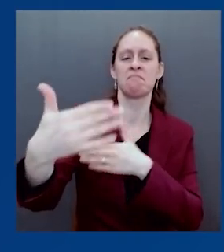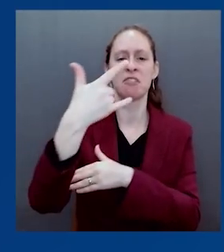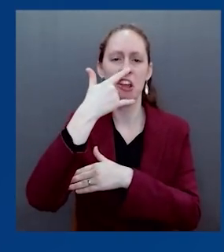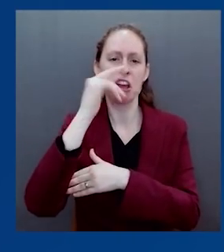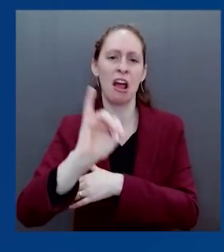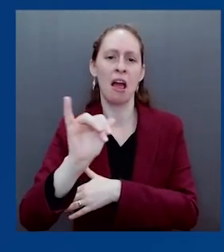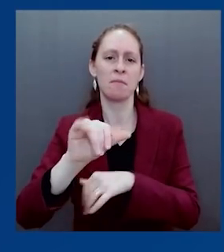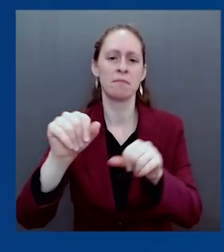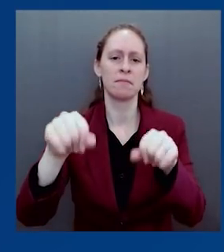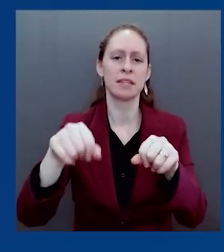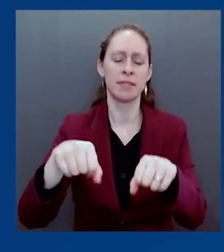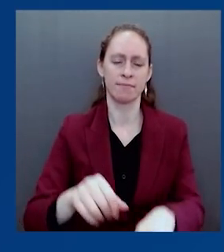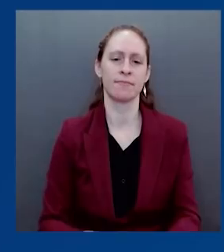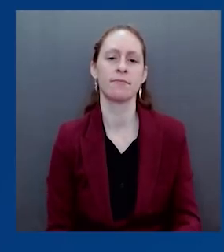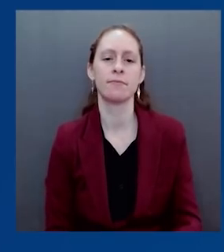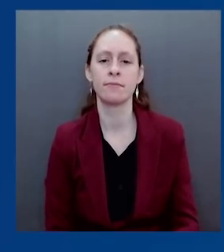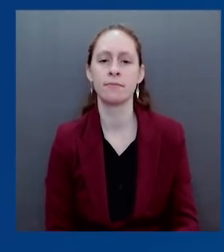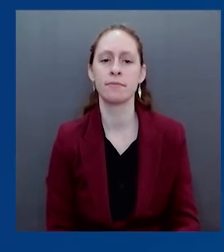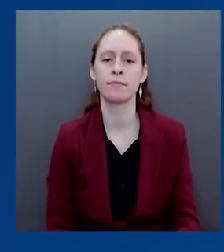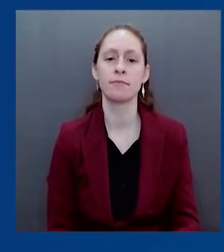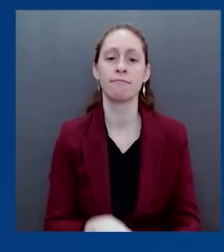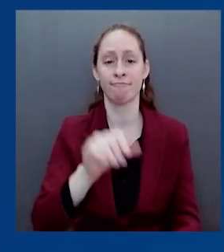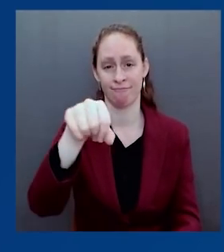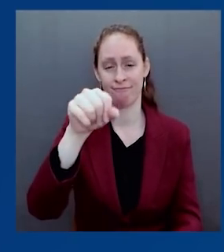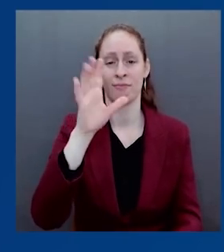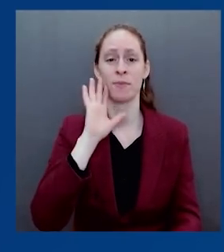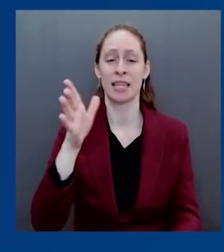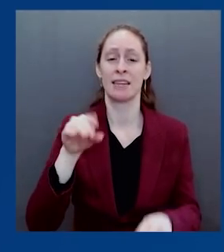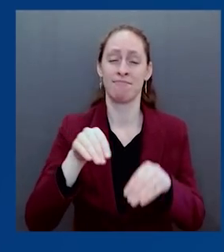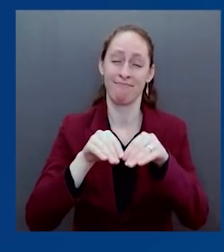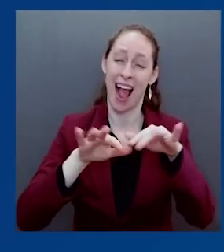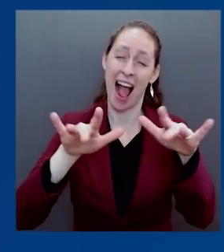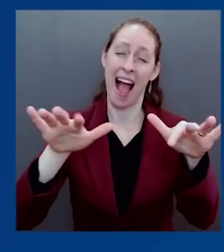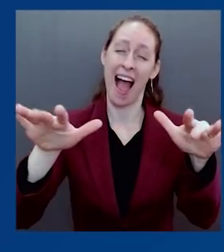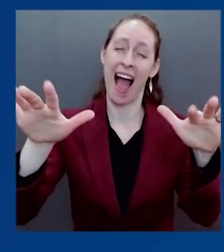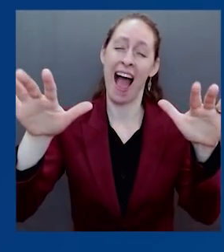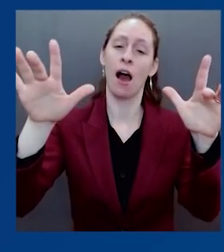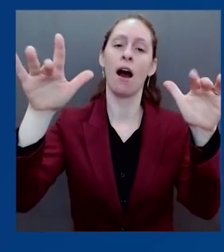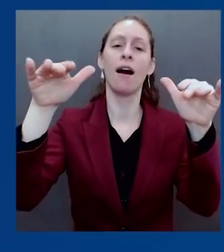as I've said on previous pressers here from the White House: